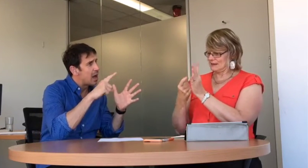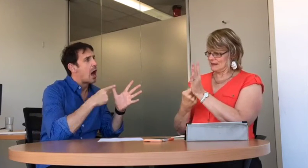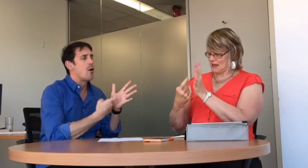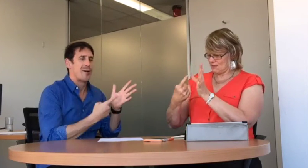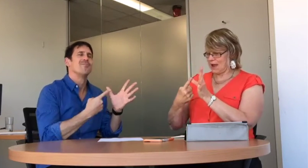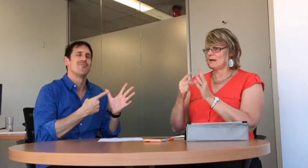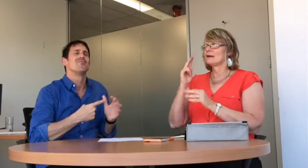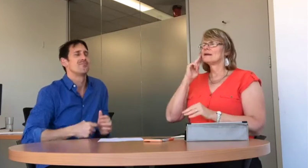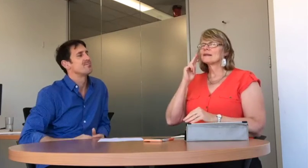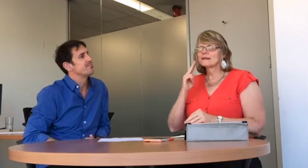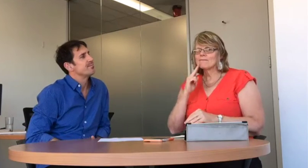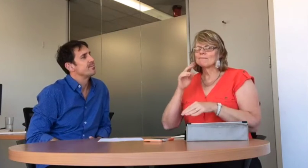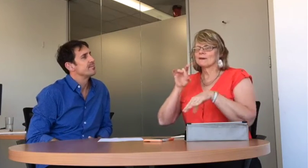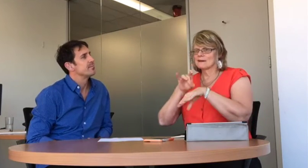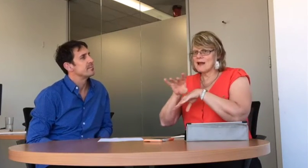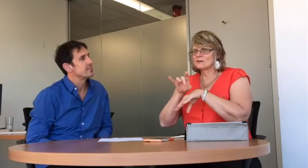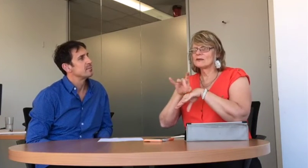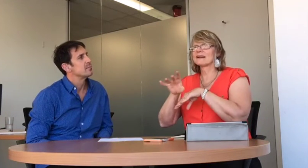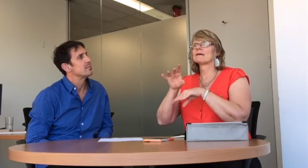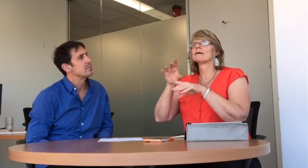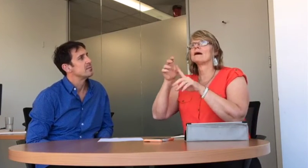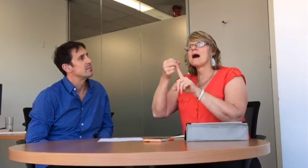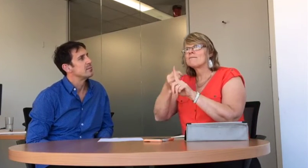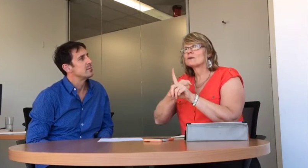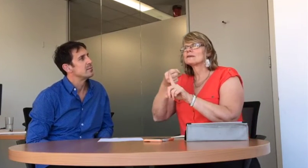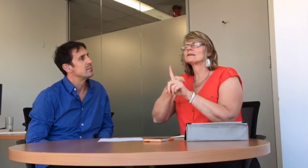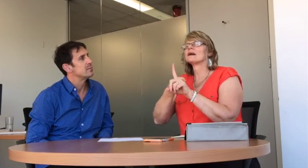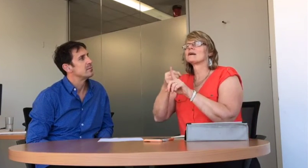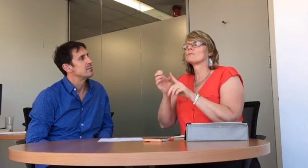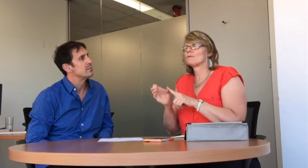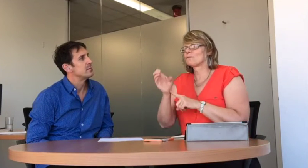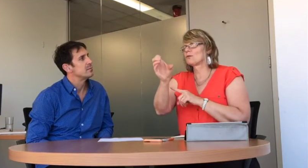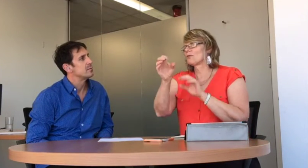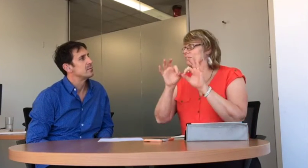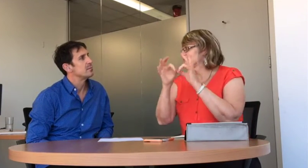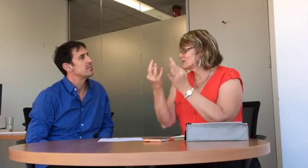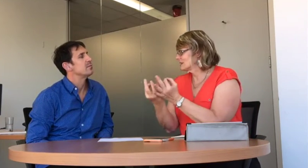It was a deaf counselling advocacy and referral agency.